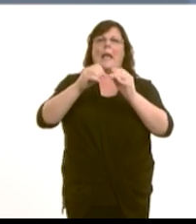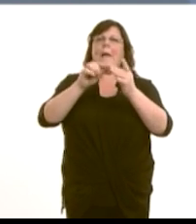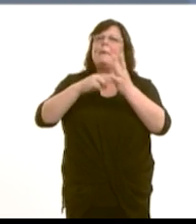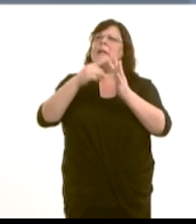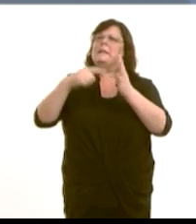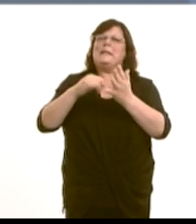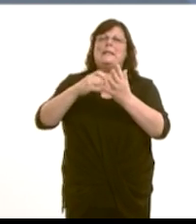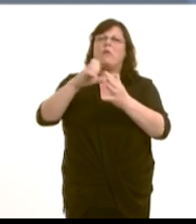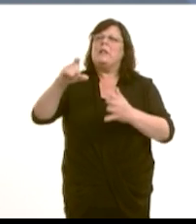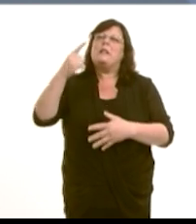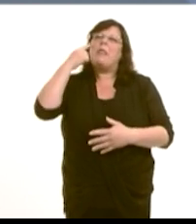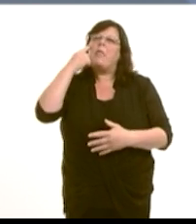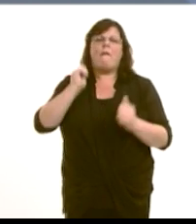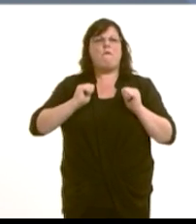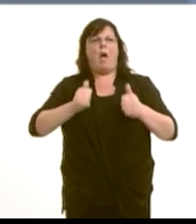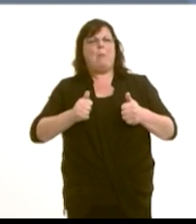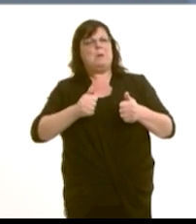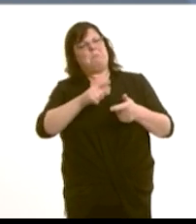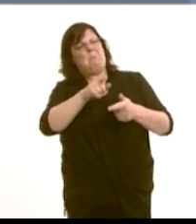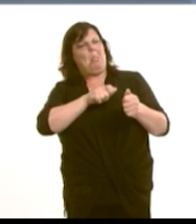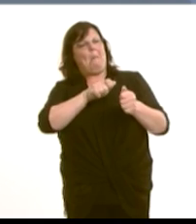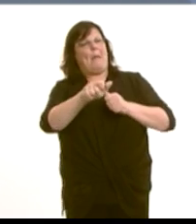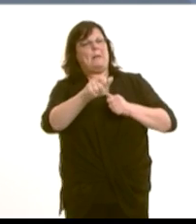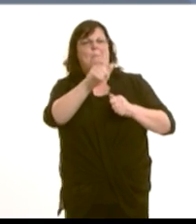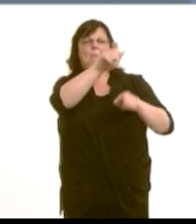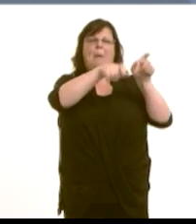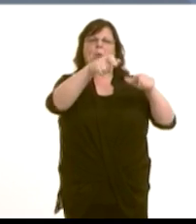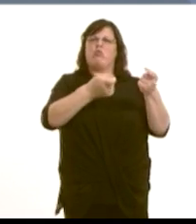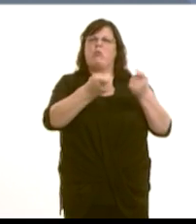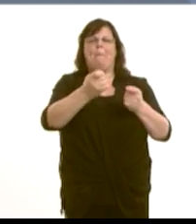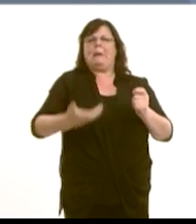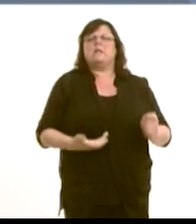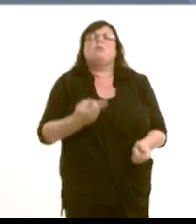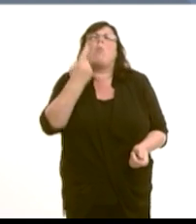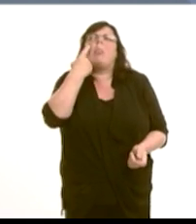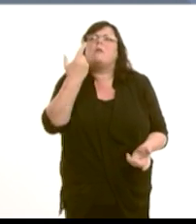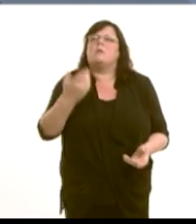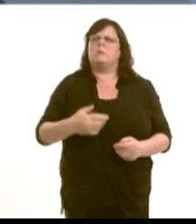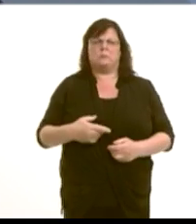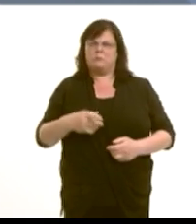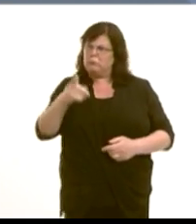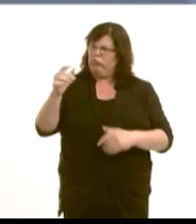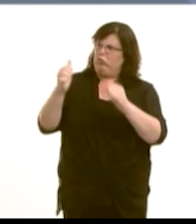Davies: ëperhapsÖthe best people to run a businessí. Andrew R.T. Davies: Do you actually believe that is the case, that farmers arenít the best people to run their own businesses?